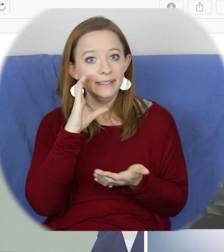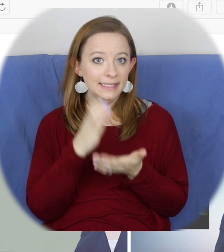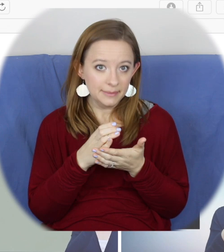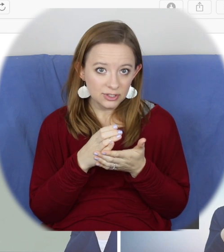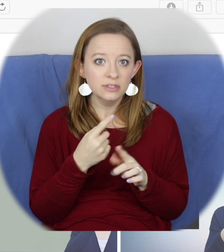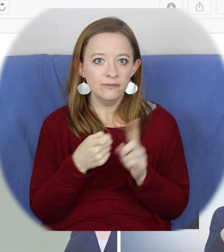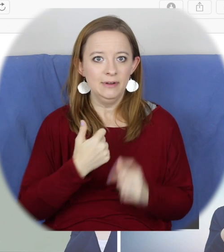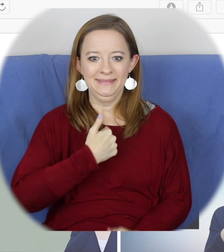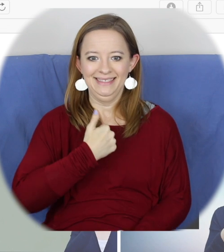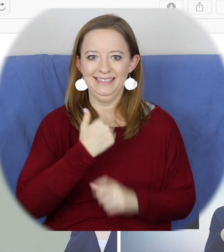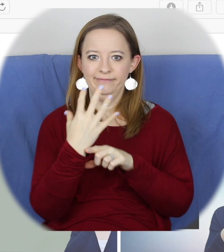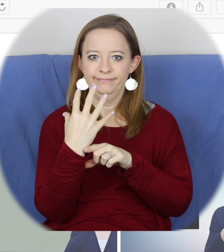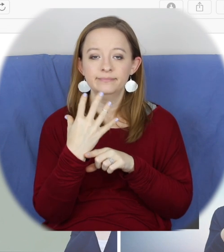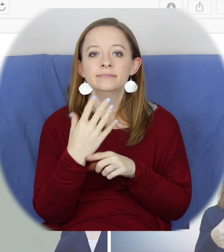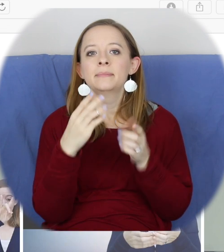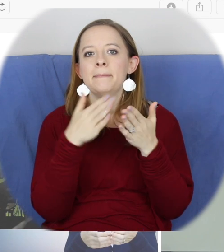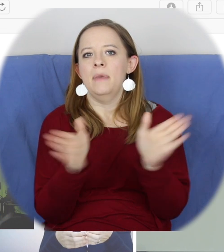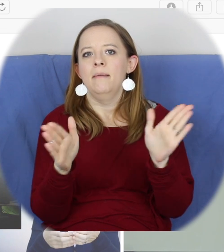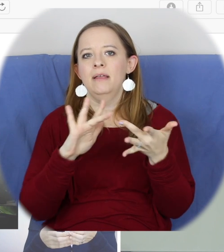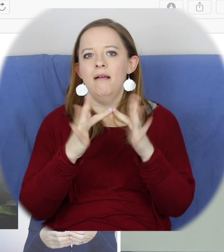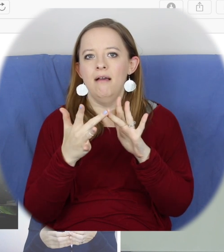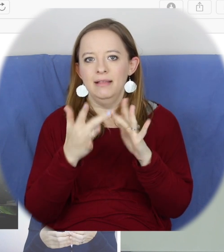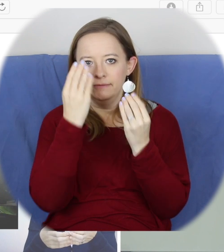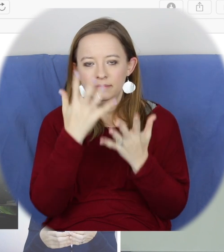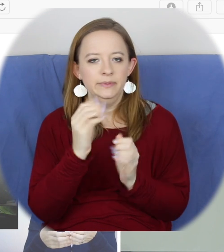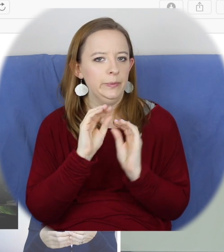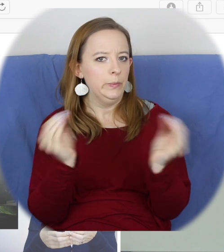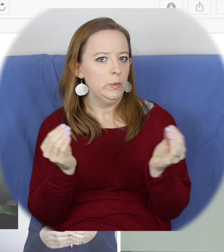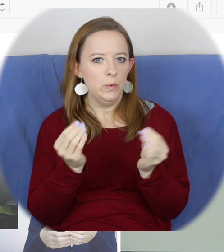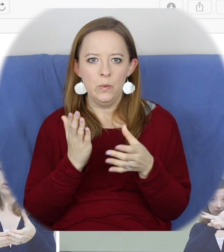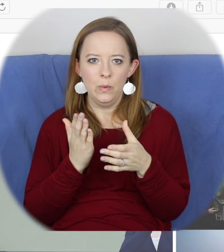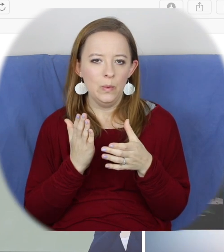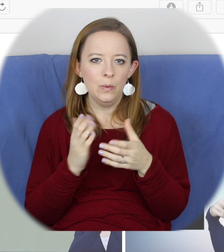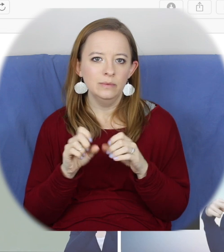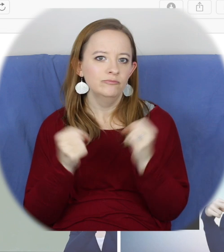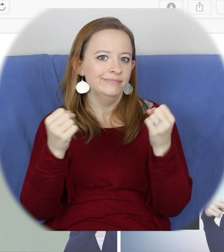"All images from self filmed, public, online material. No breach of confidentiality."